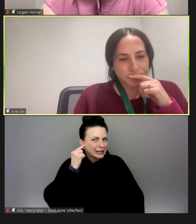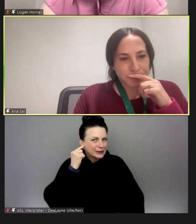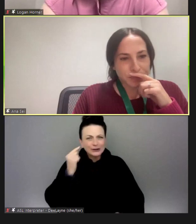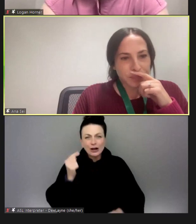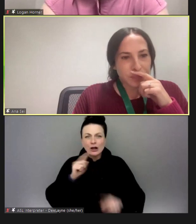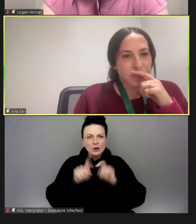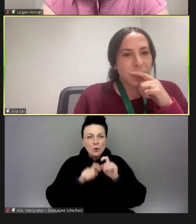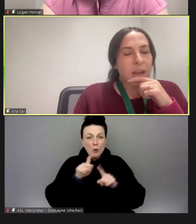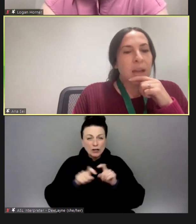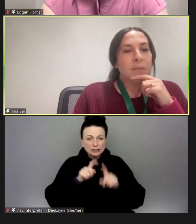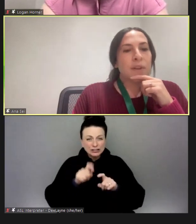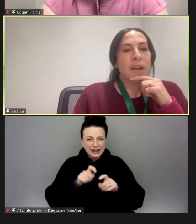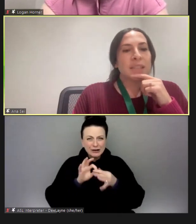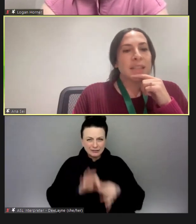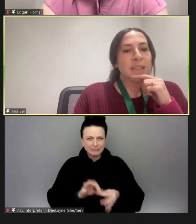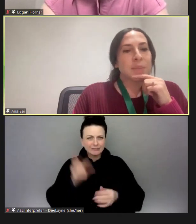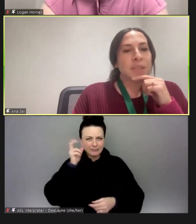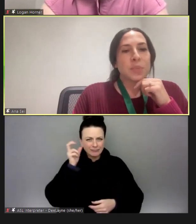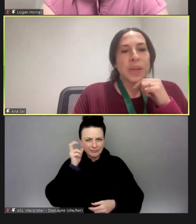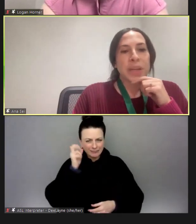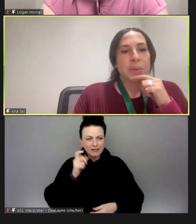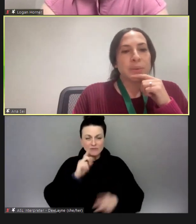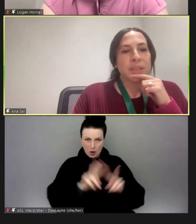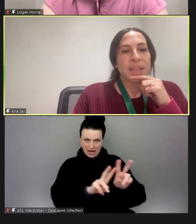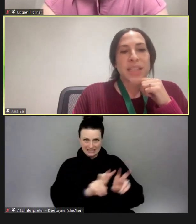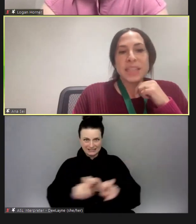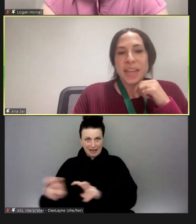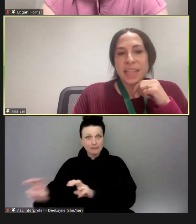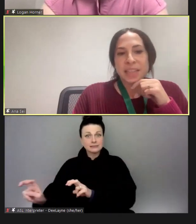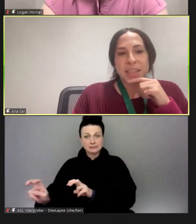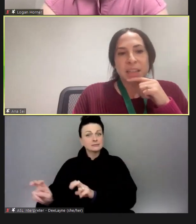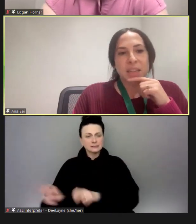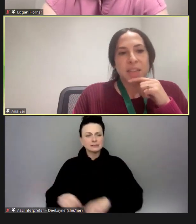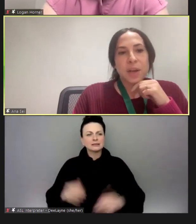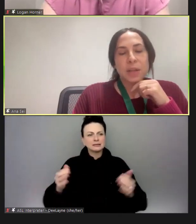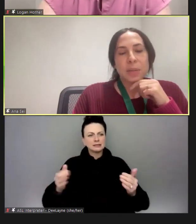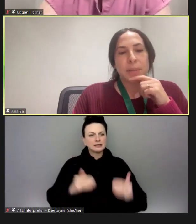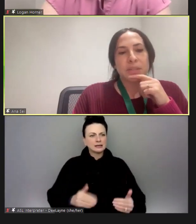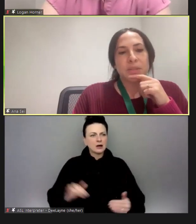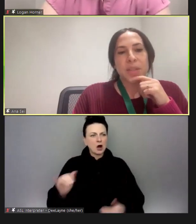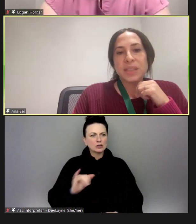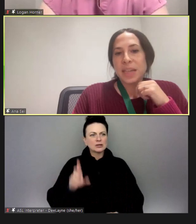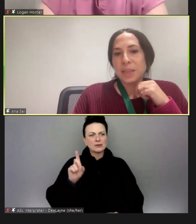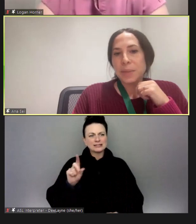questionnaire for assessments we use the